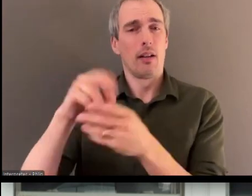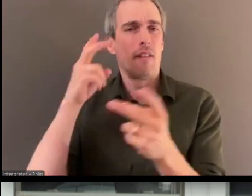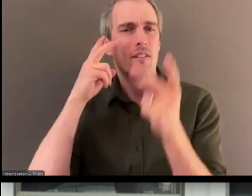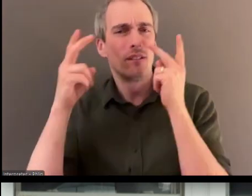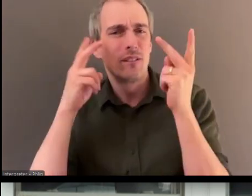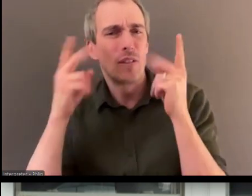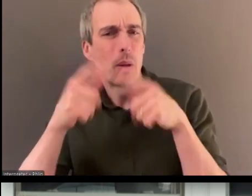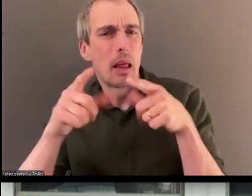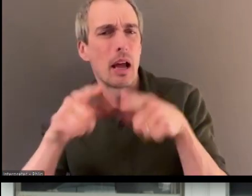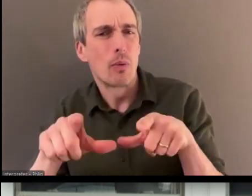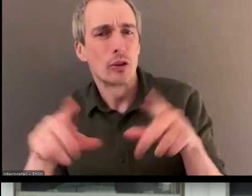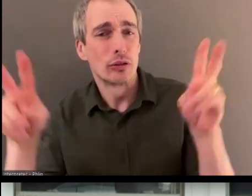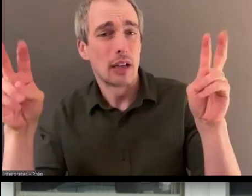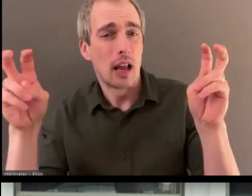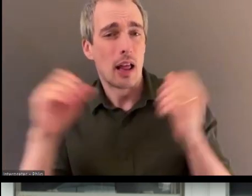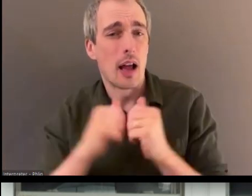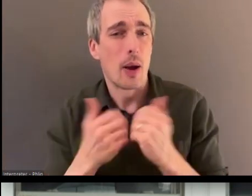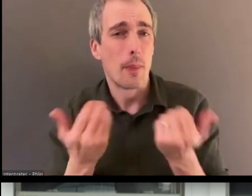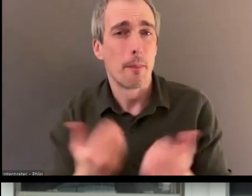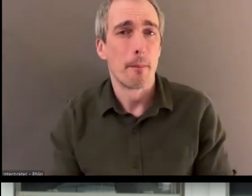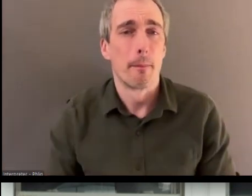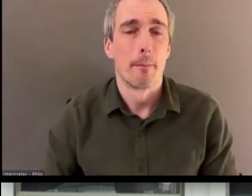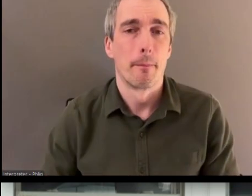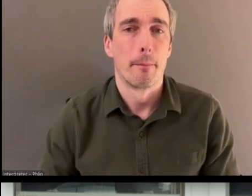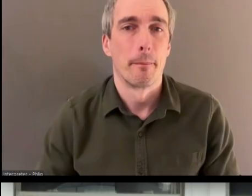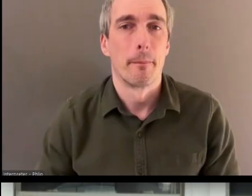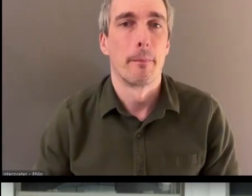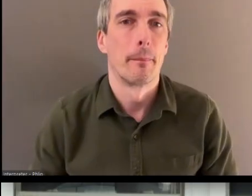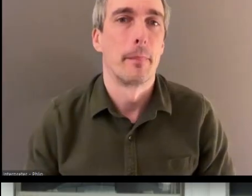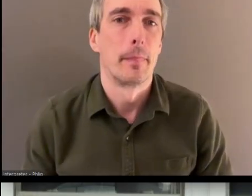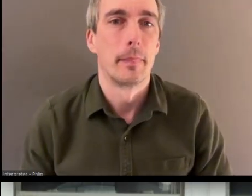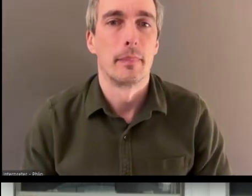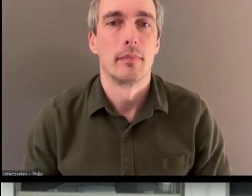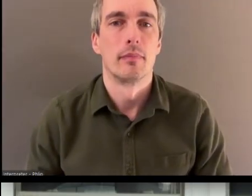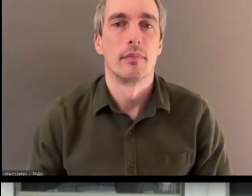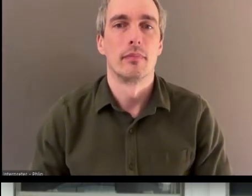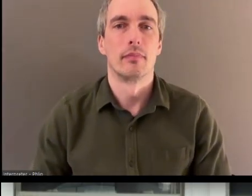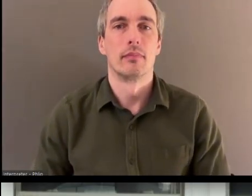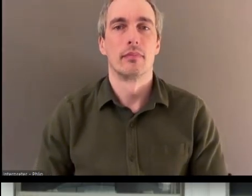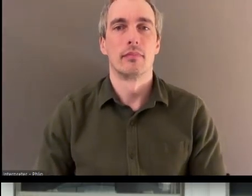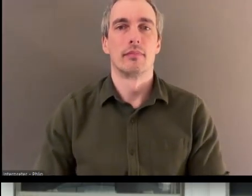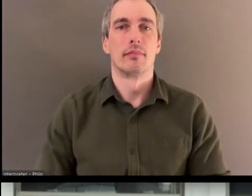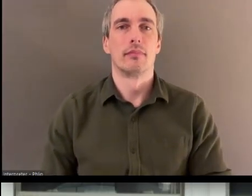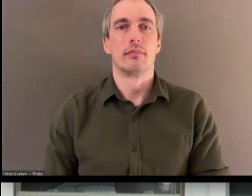It's big text centered on the page. And maybe make it the first thing.